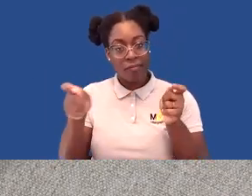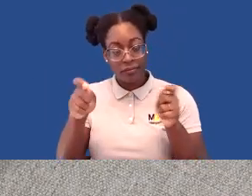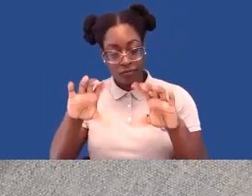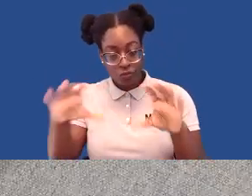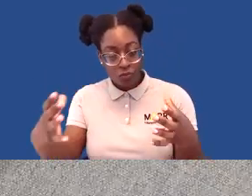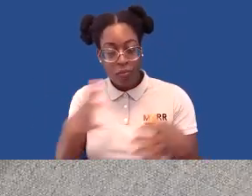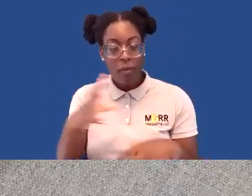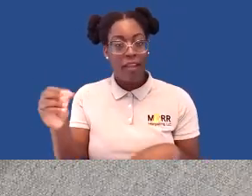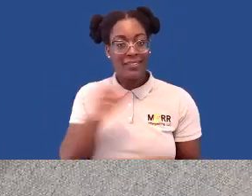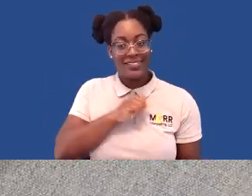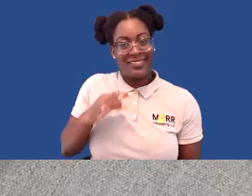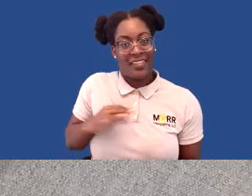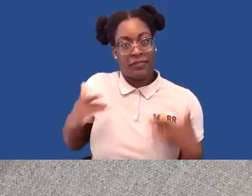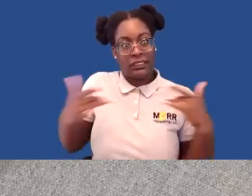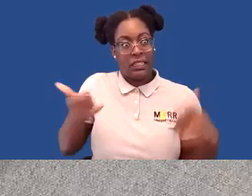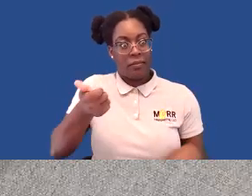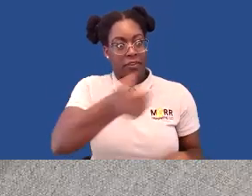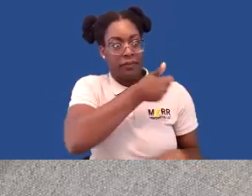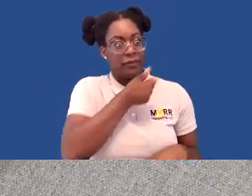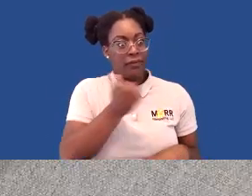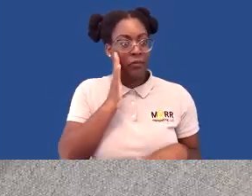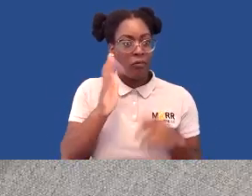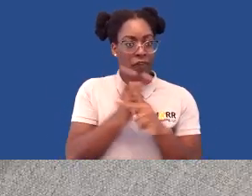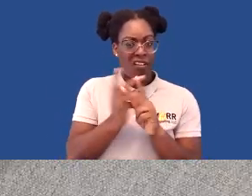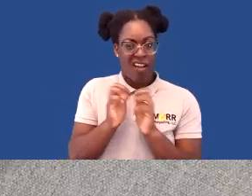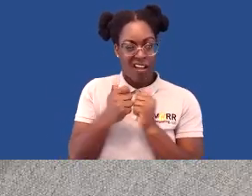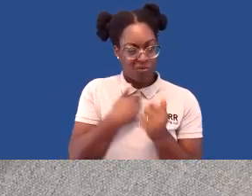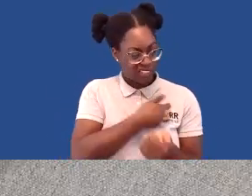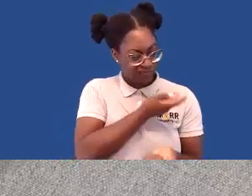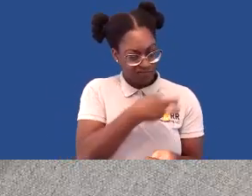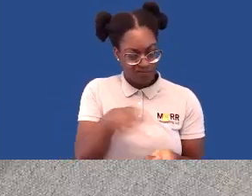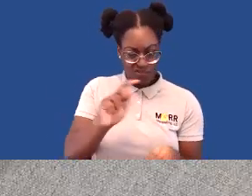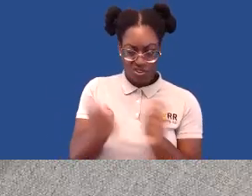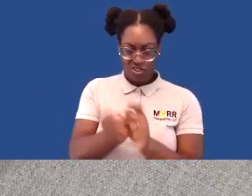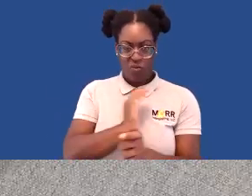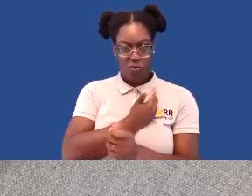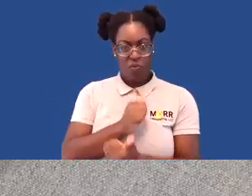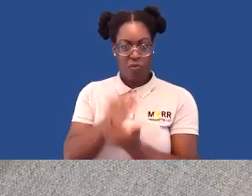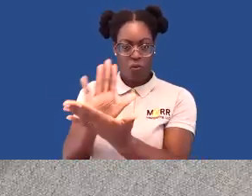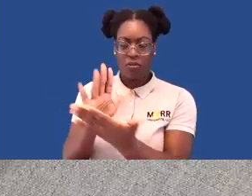So I wanted to recognize the amazing work that has taken place this year.